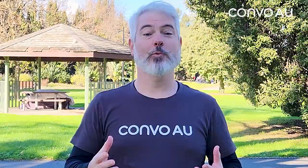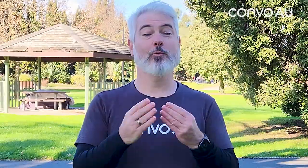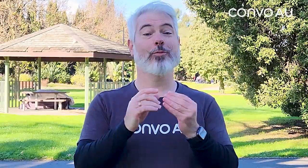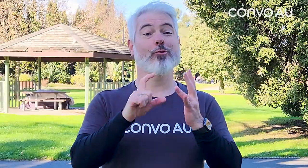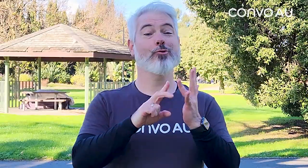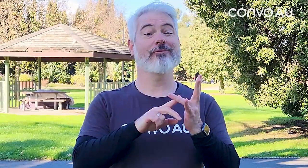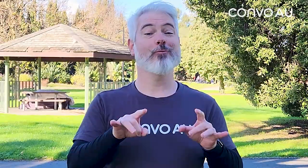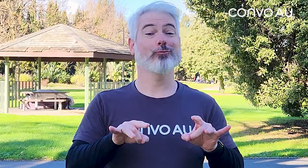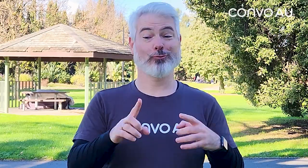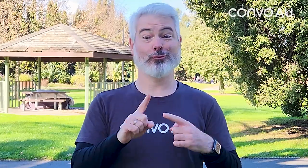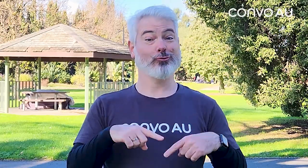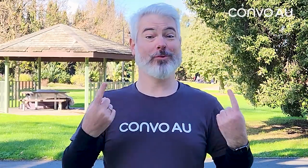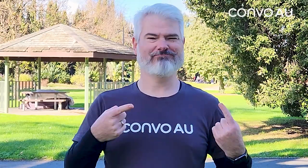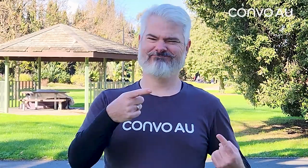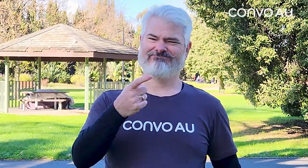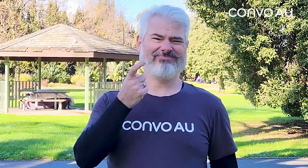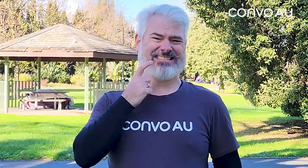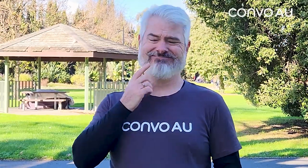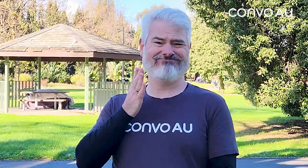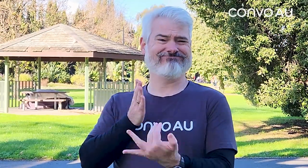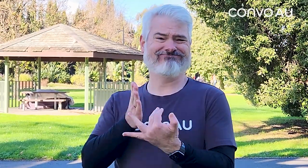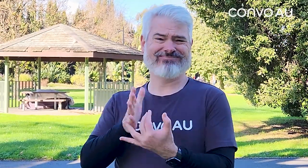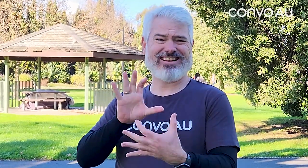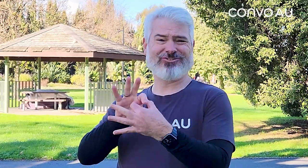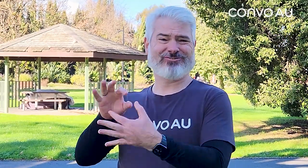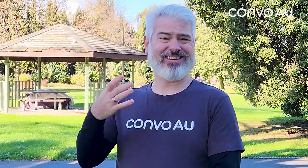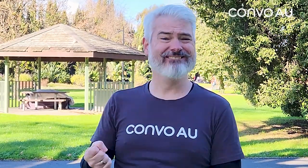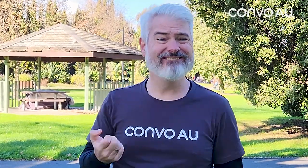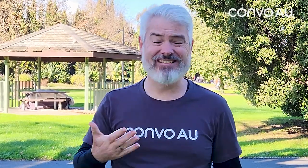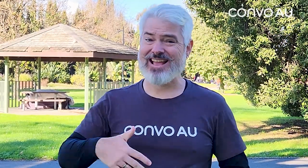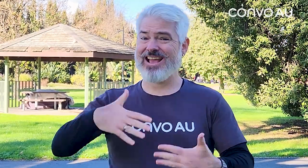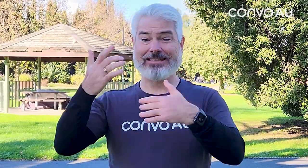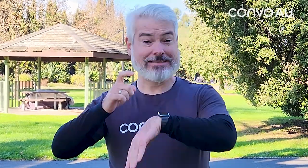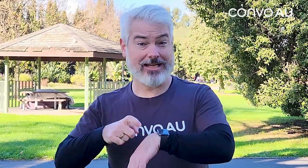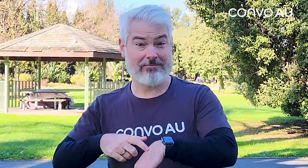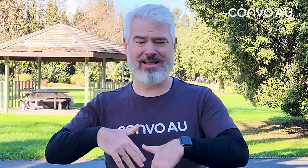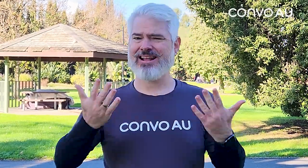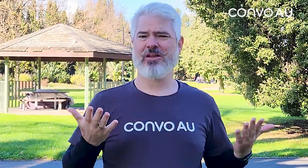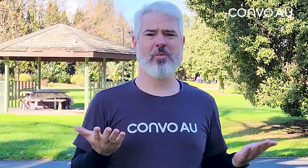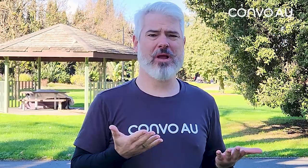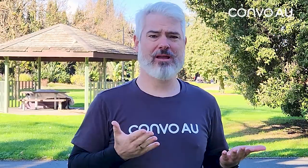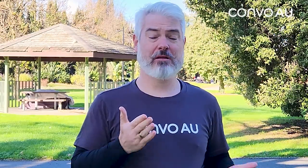With Convo Australia, you now have the convenience of accessing our services anytime and anywhere.